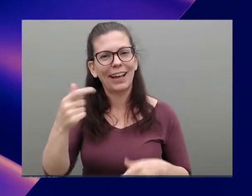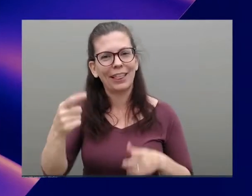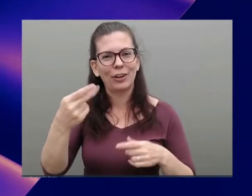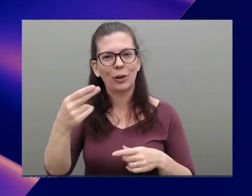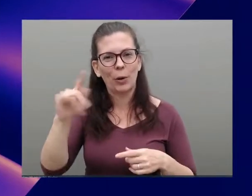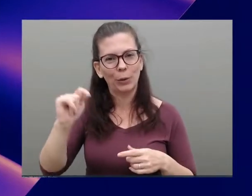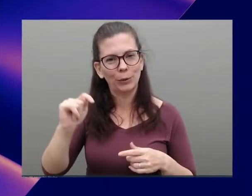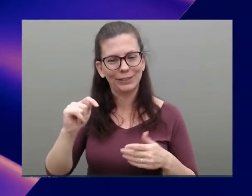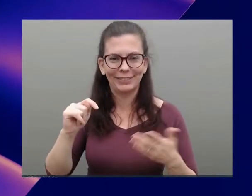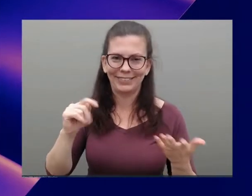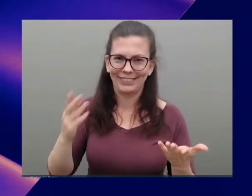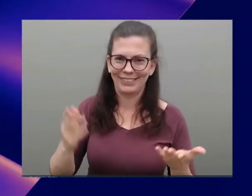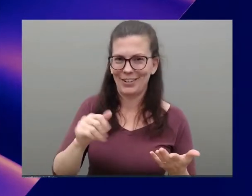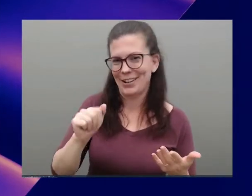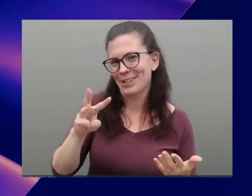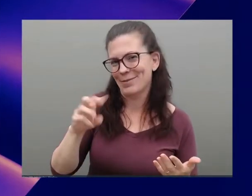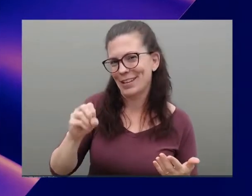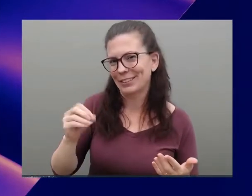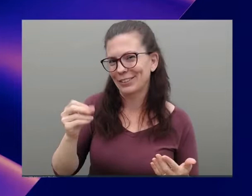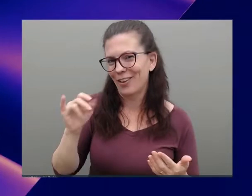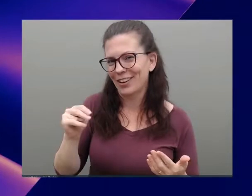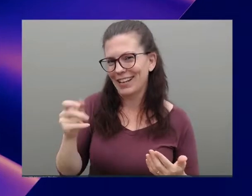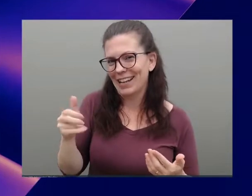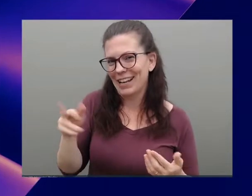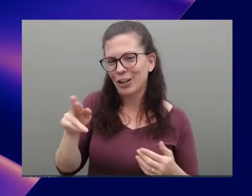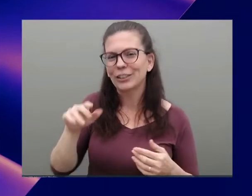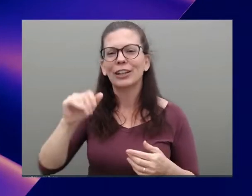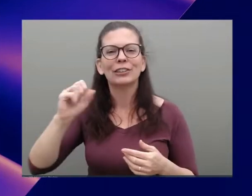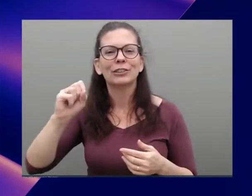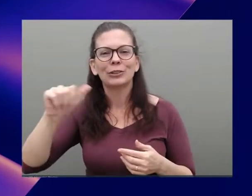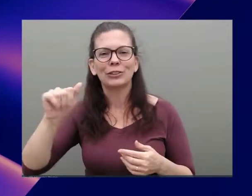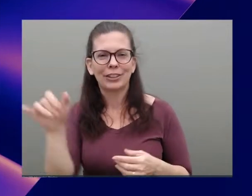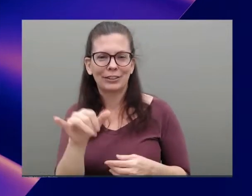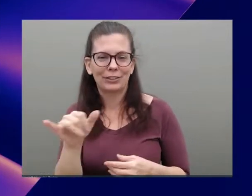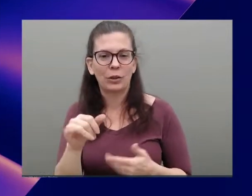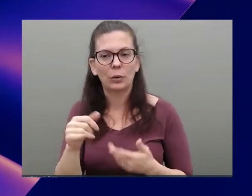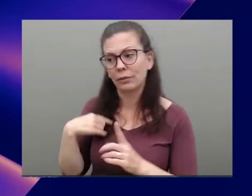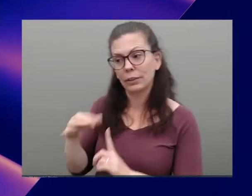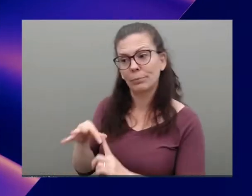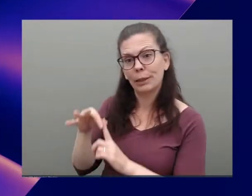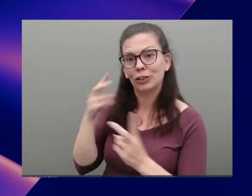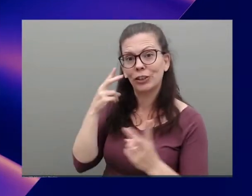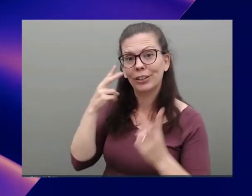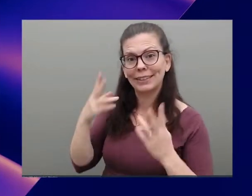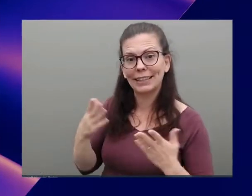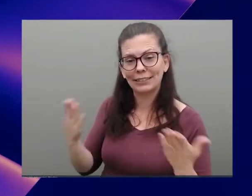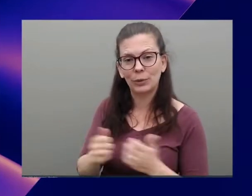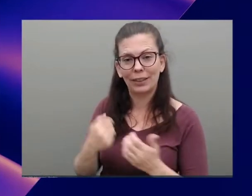a Solutions Architect as well, and we've got a very special guest with us, Raghav. Tell us who you are, please- - Yeah.